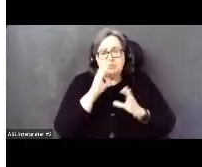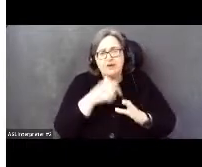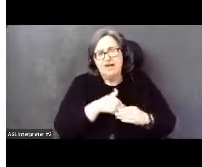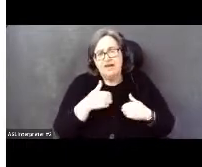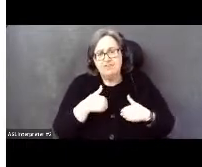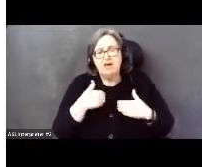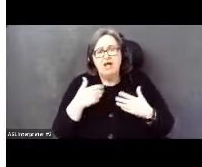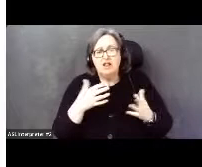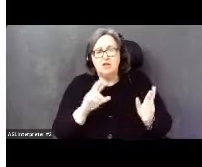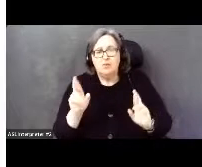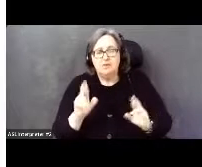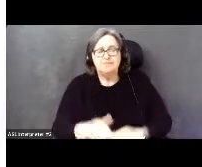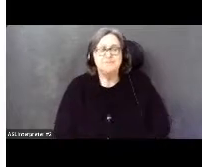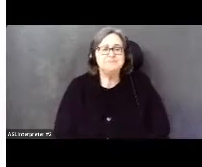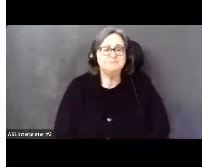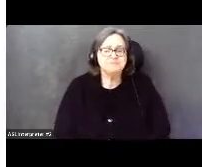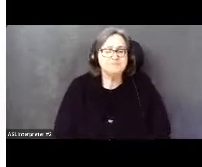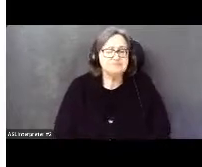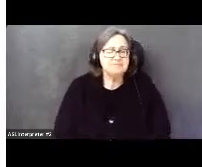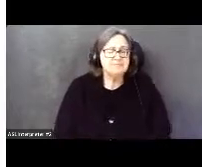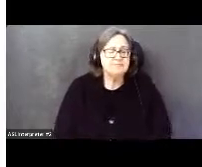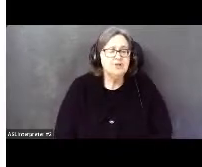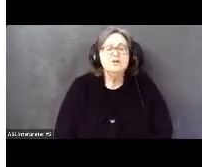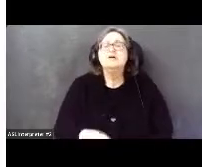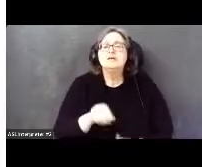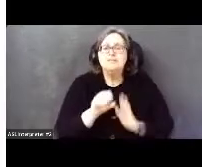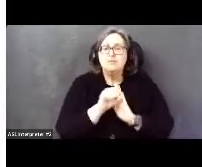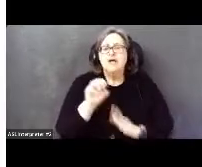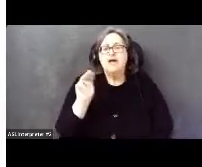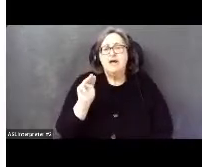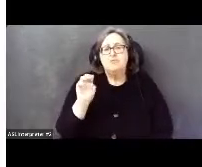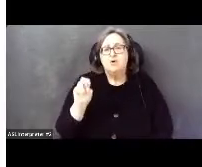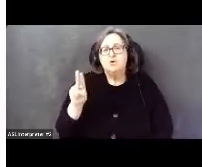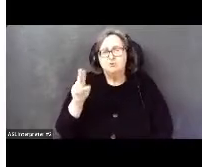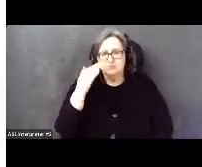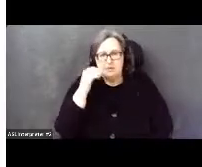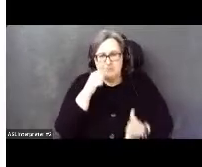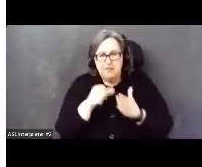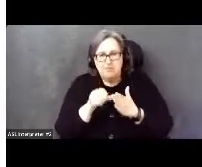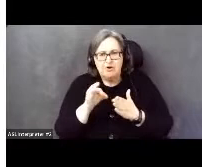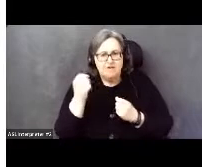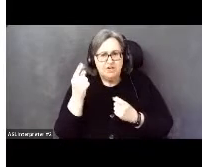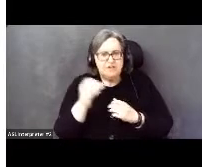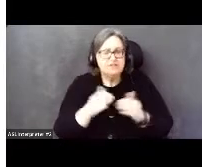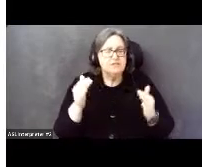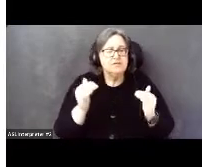them right at my fingertips. They are sample MOUs, memorandums of understanding and consent